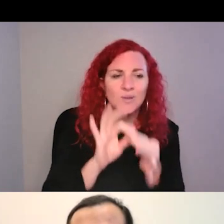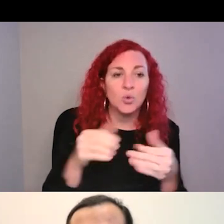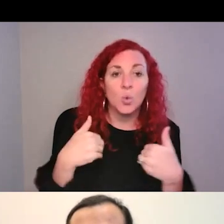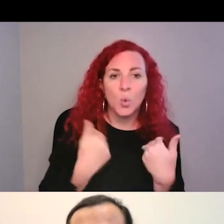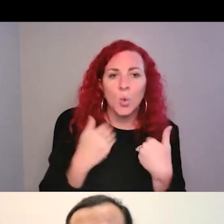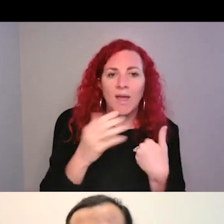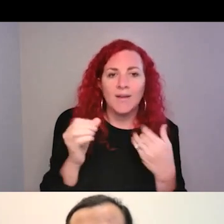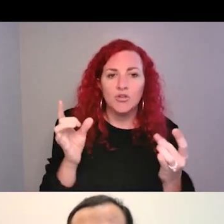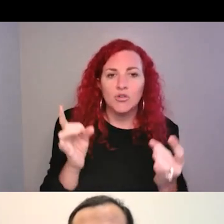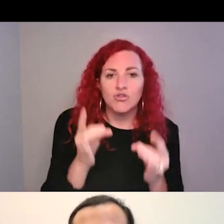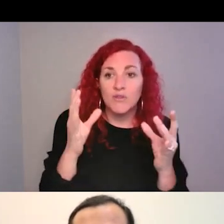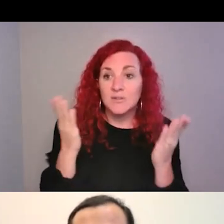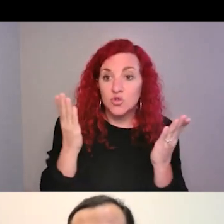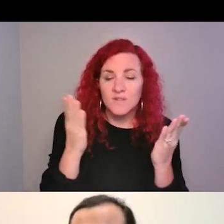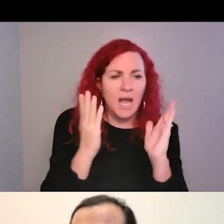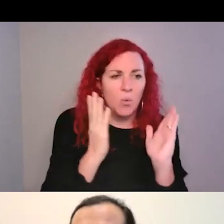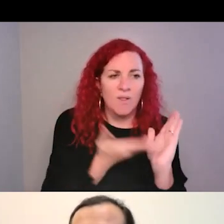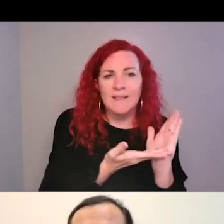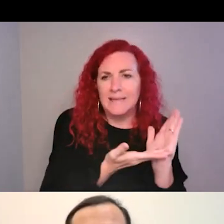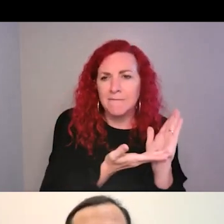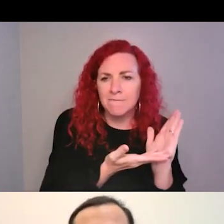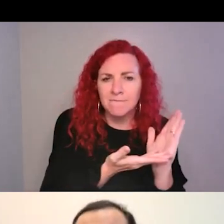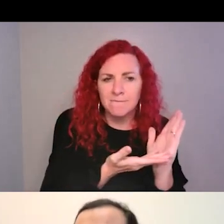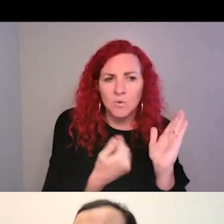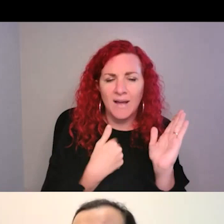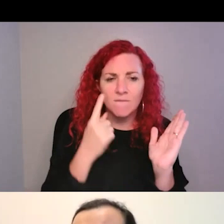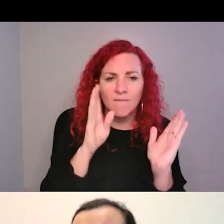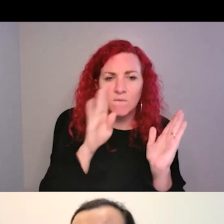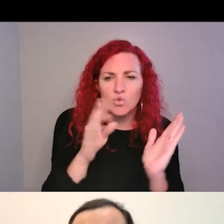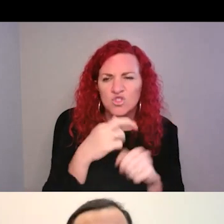LEAVING THIS HERE FOR FUTURE REFERENCE IF YOU ARE INTERESTED.